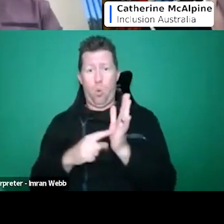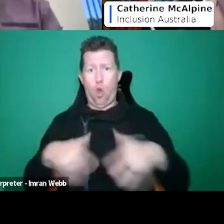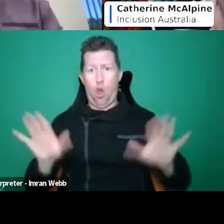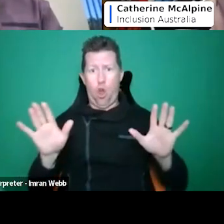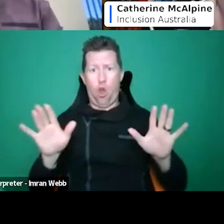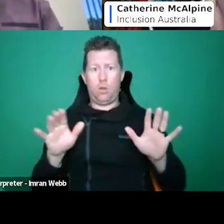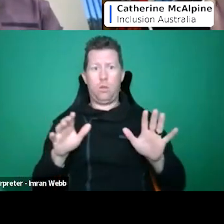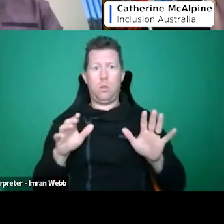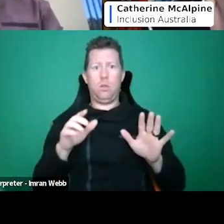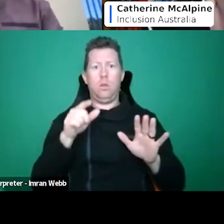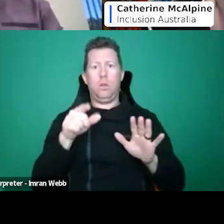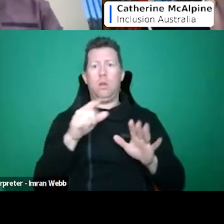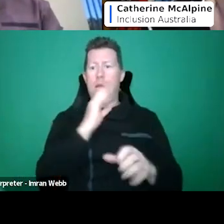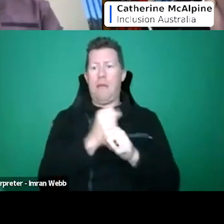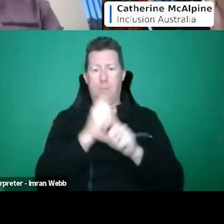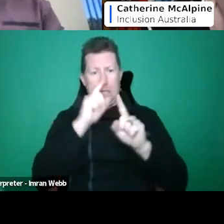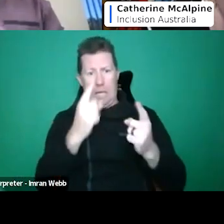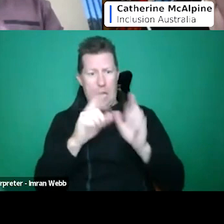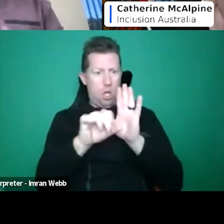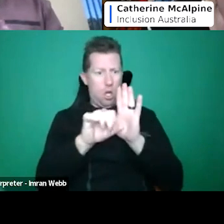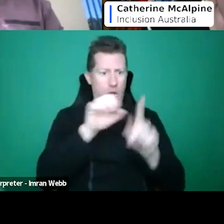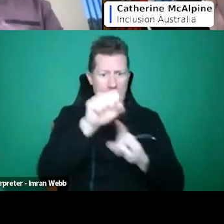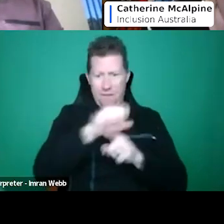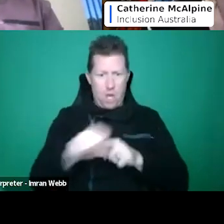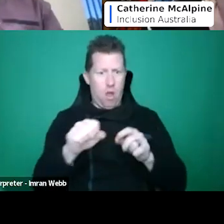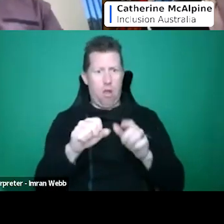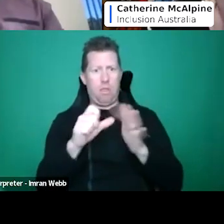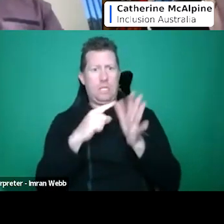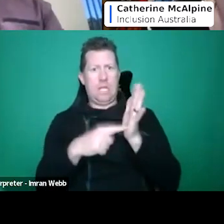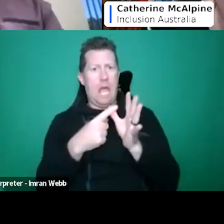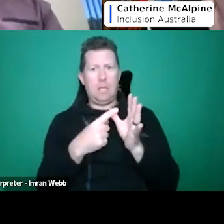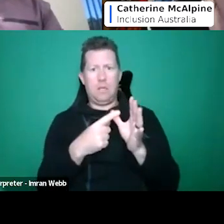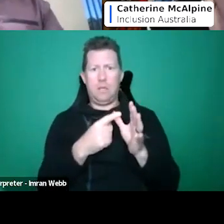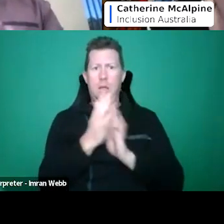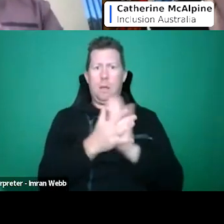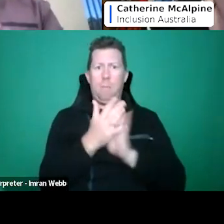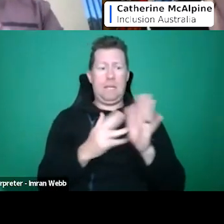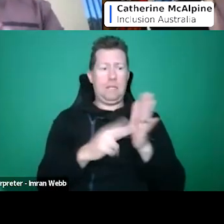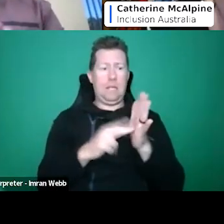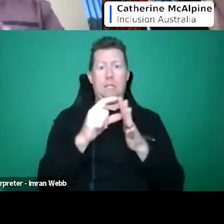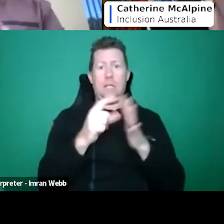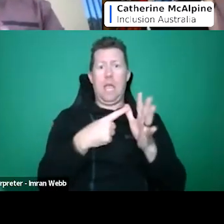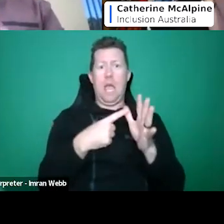where these things are much more much easier to do. The NDDA is one where there’s de-identified data.